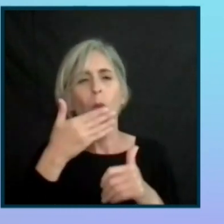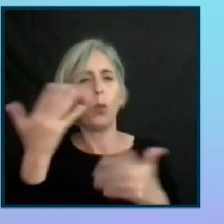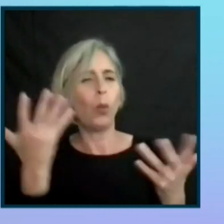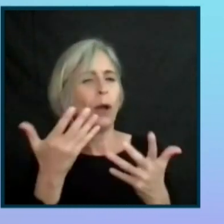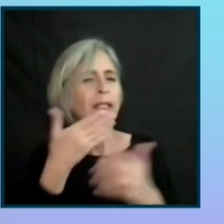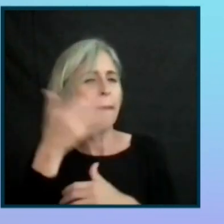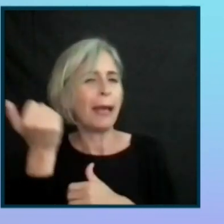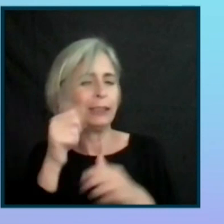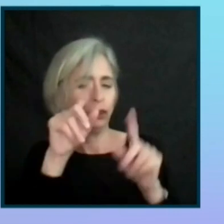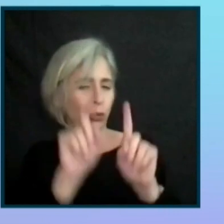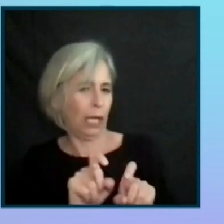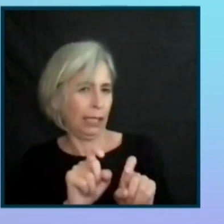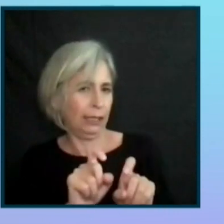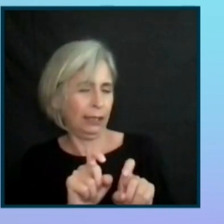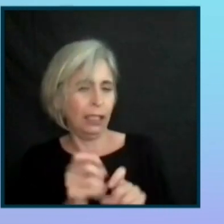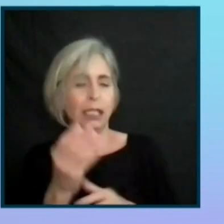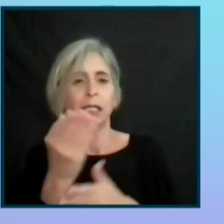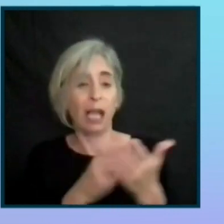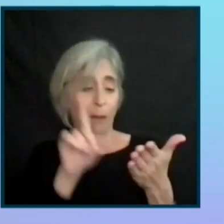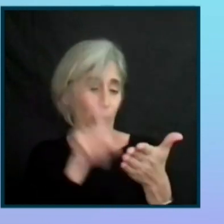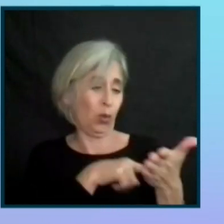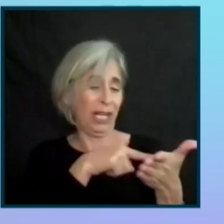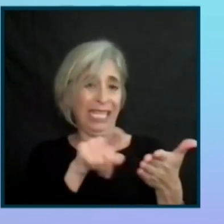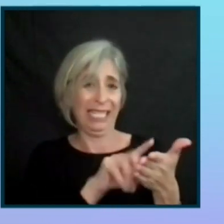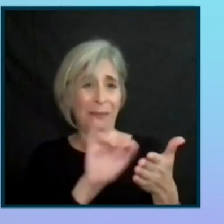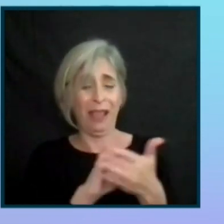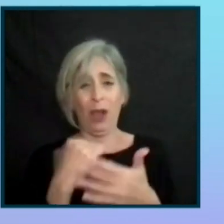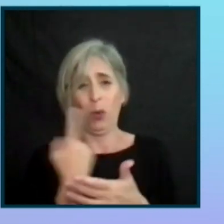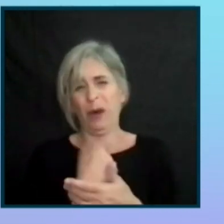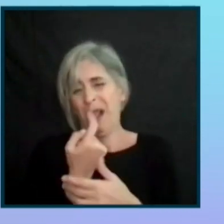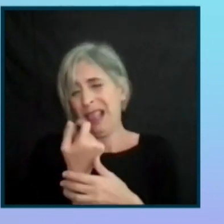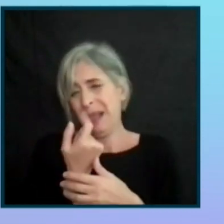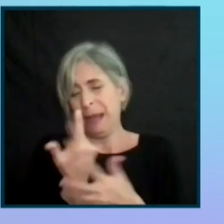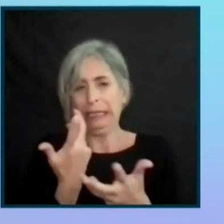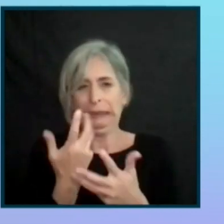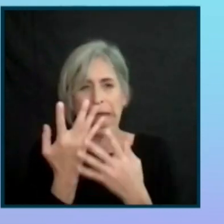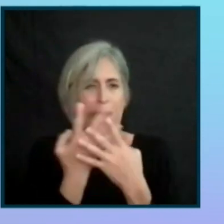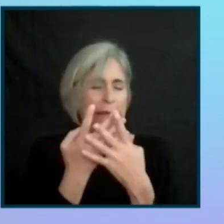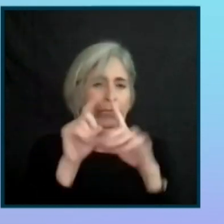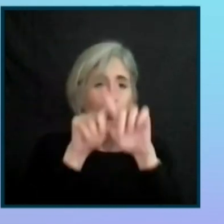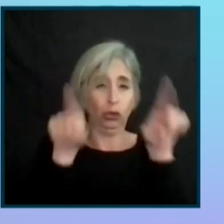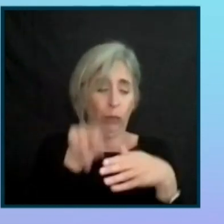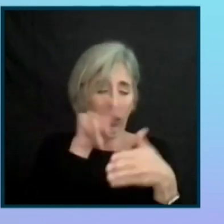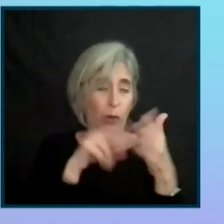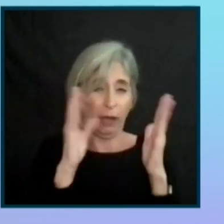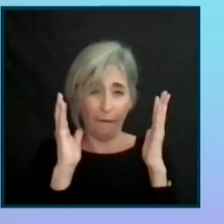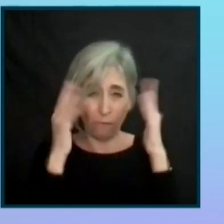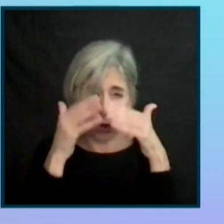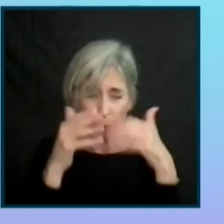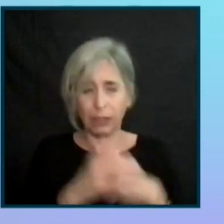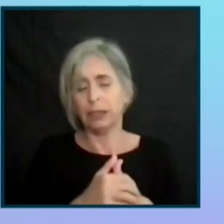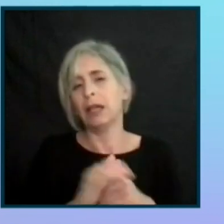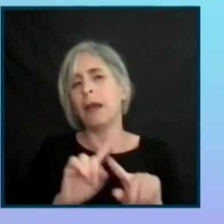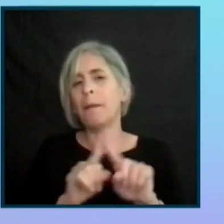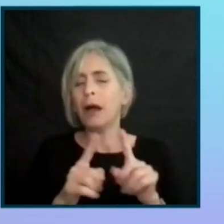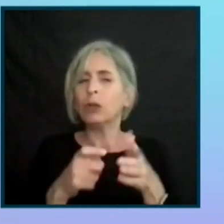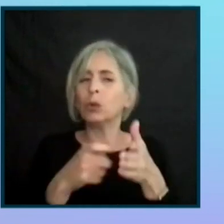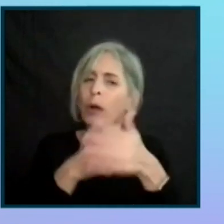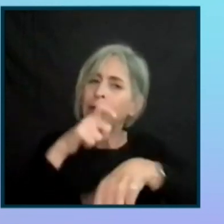We actually got some criticism that we were a little too screen reader focused, but these things take time to really build up